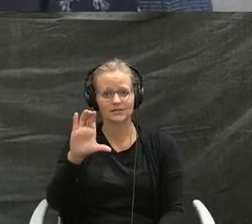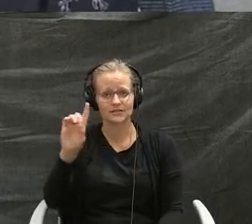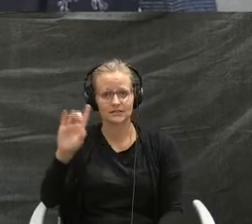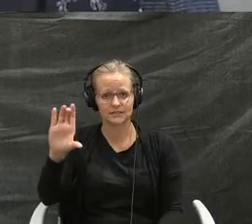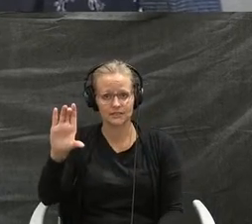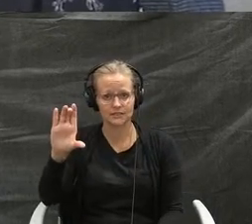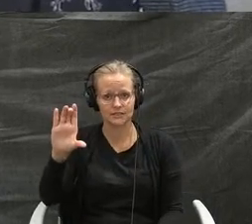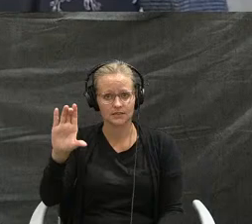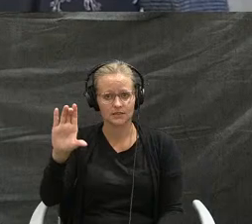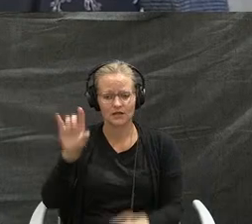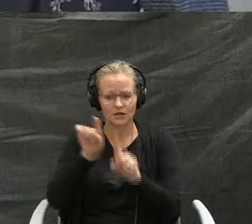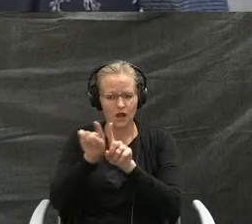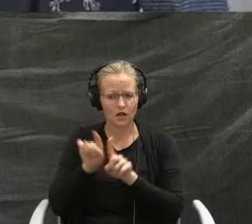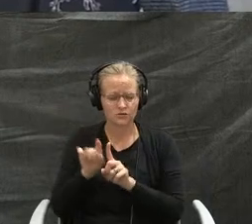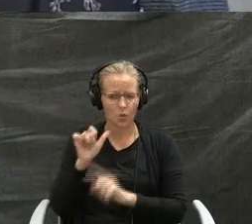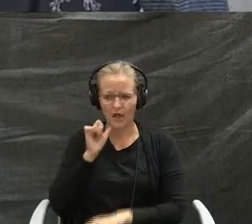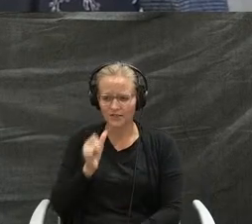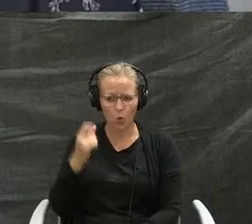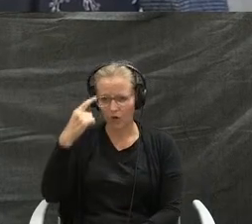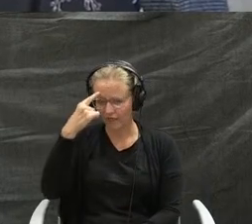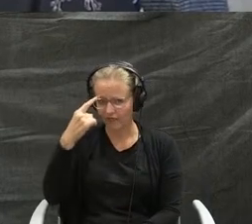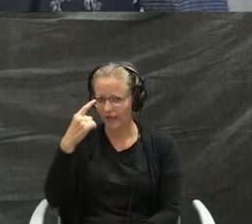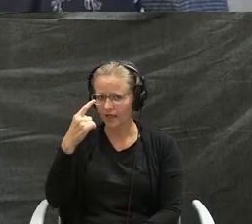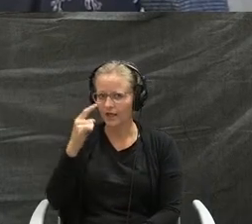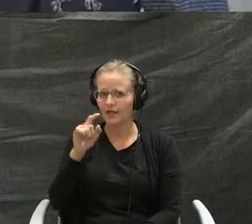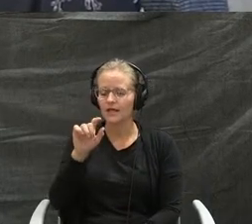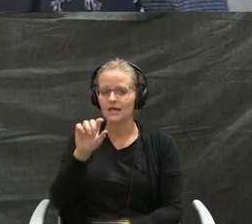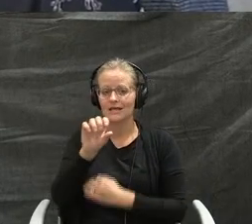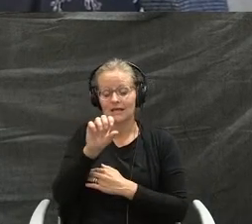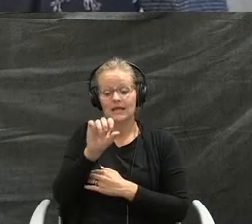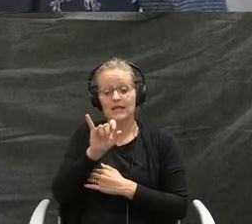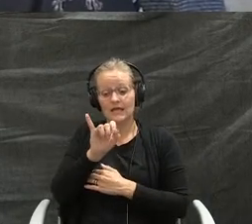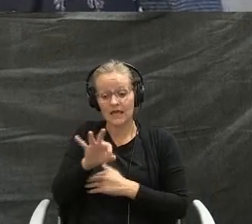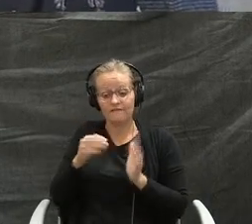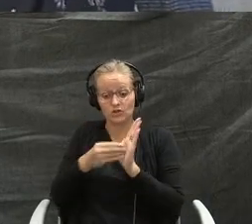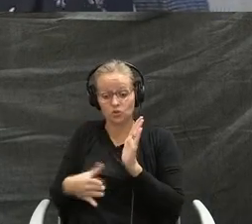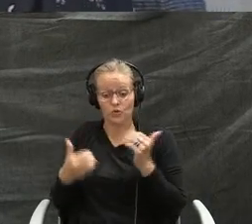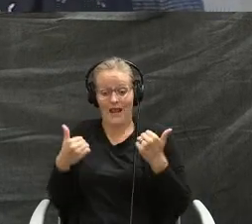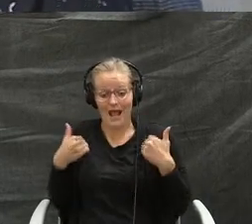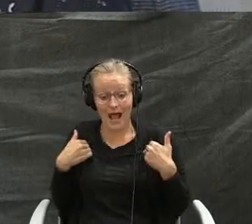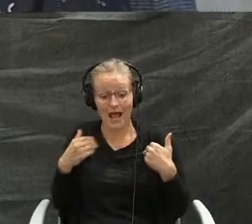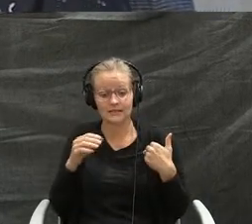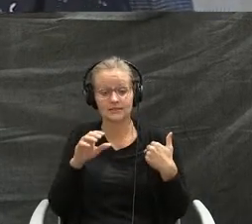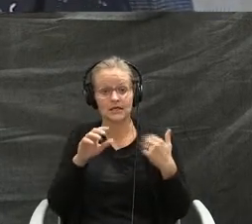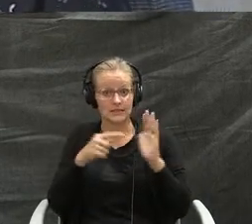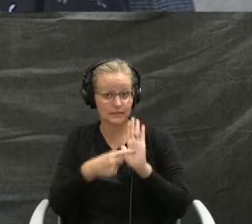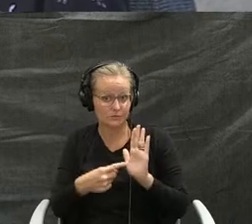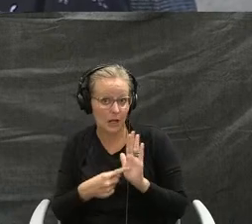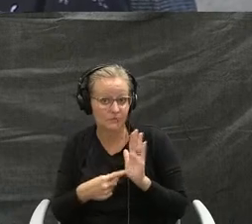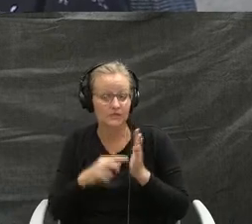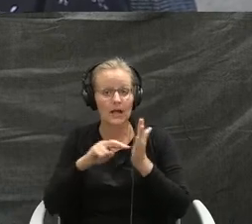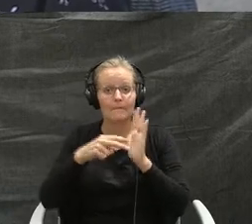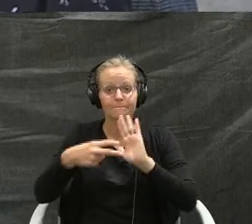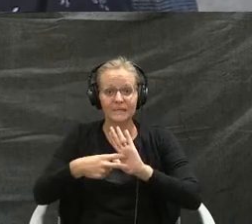symptomatic kids are supposed to wait for pick up. Besides the nurses office, which seems to put more kids and staff in that